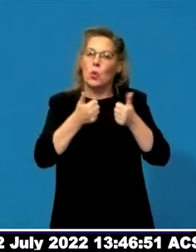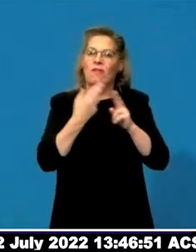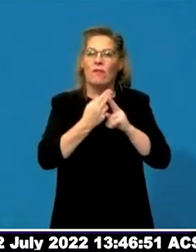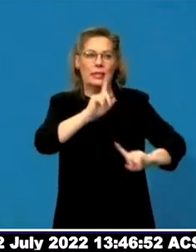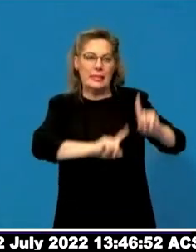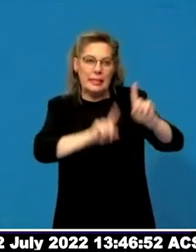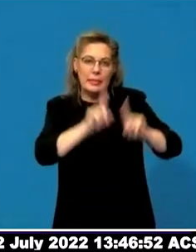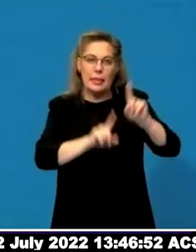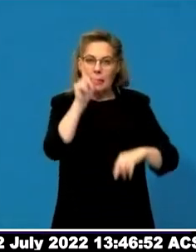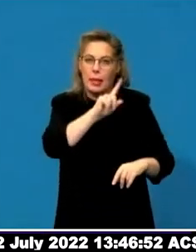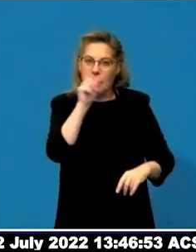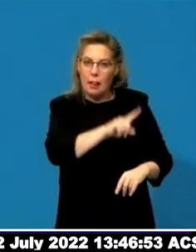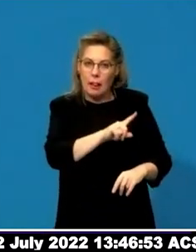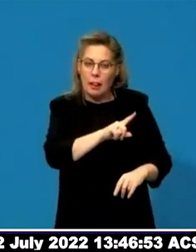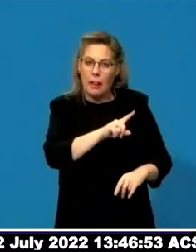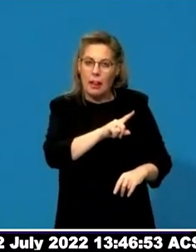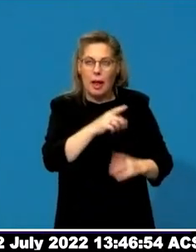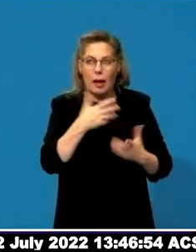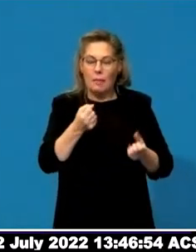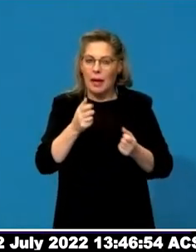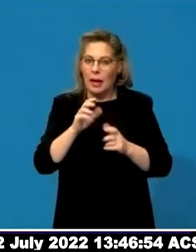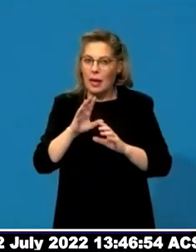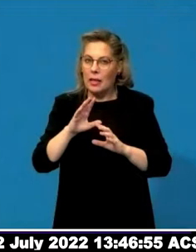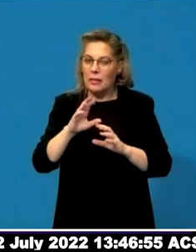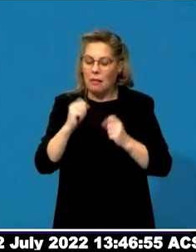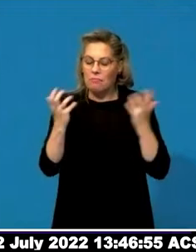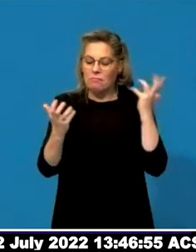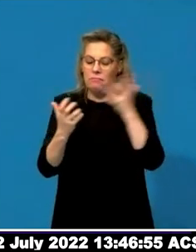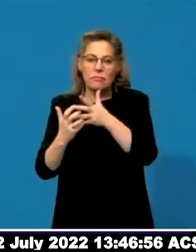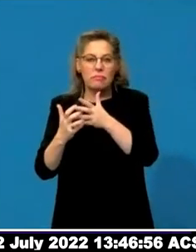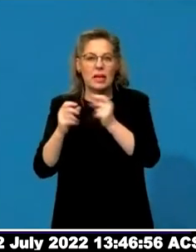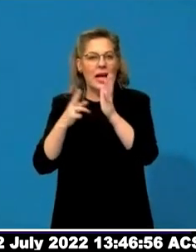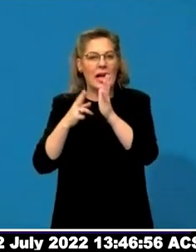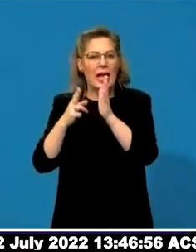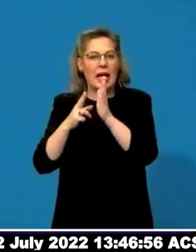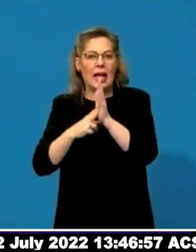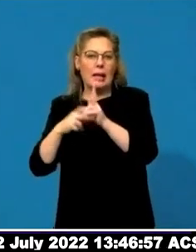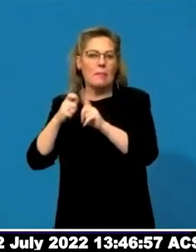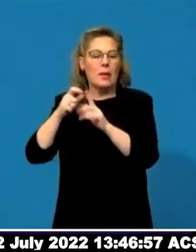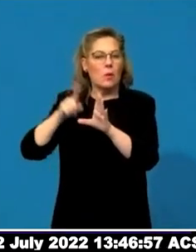and not for NPY. Can you talk about that and tell the Commissioners more about that?